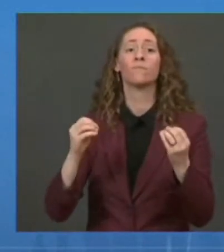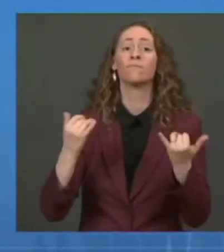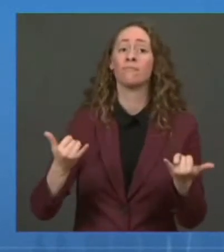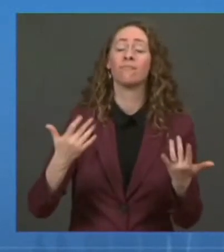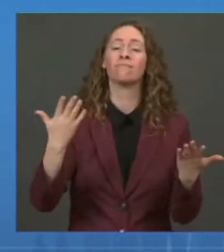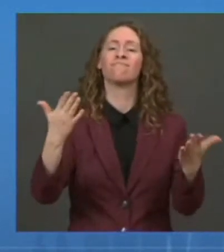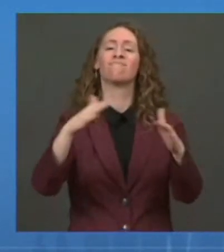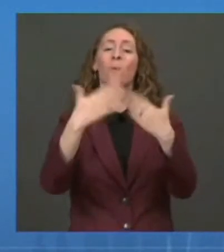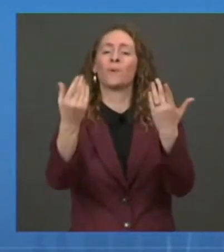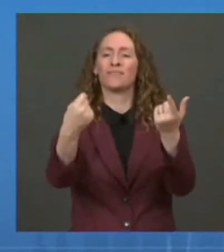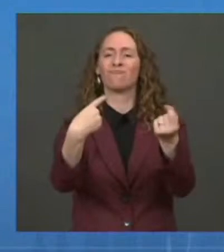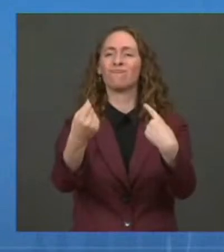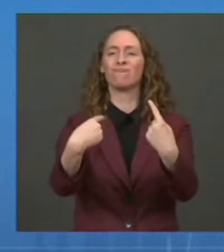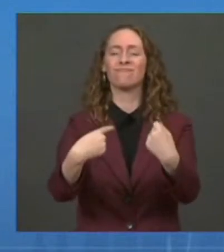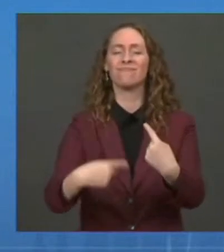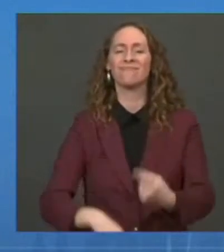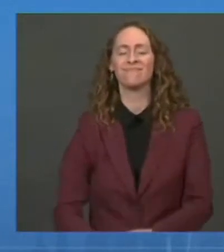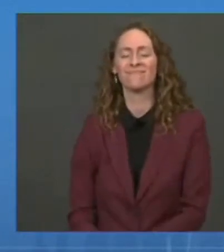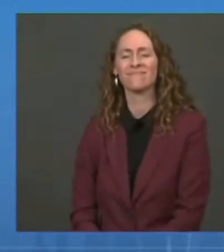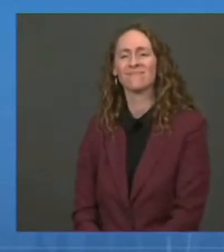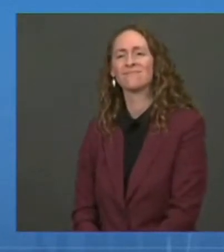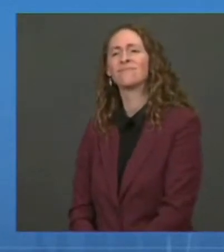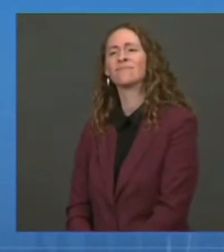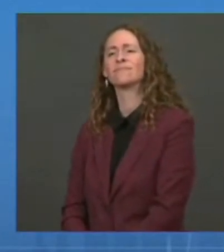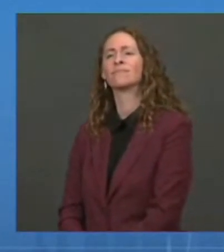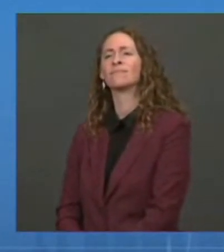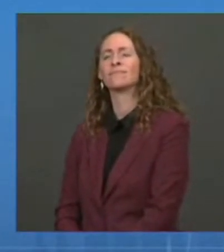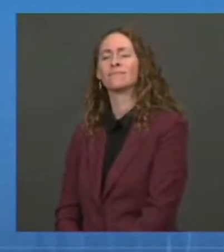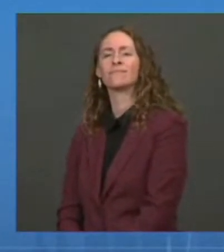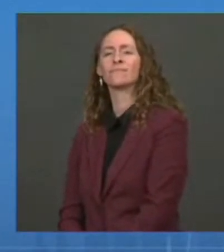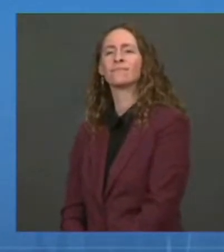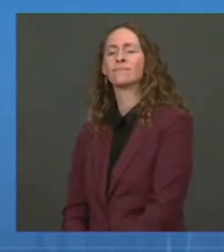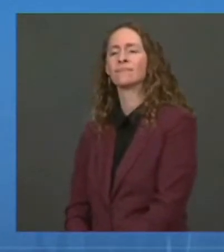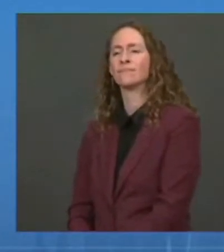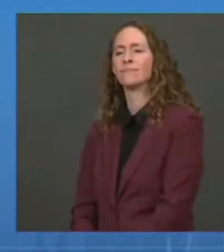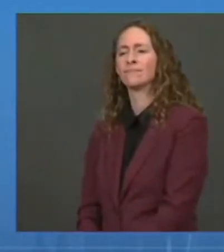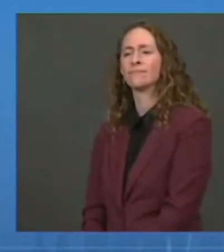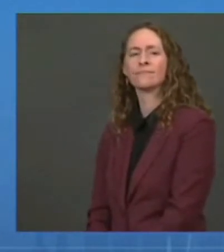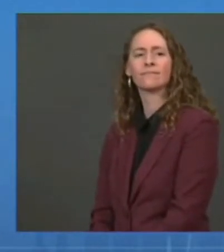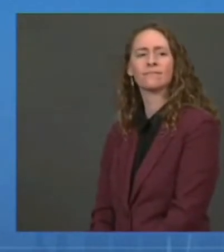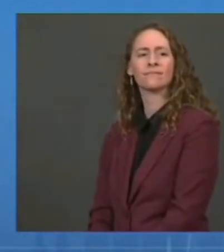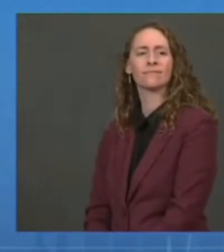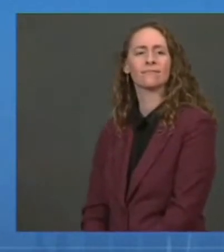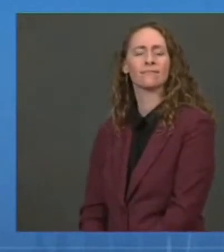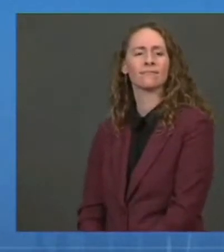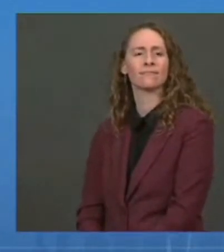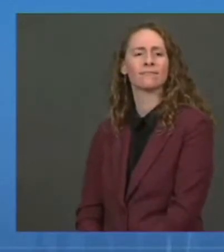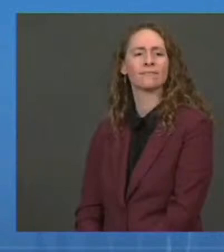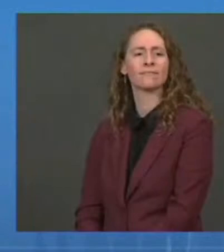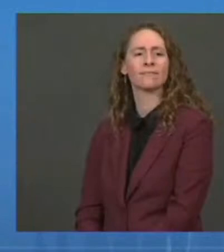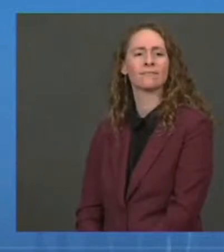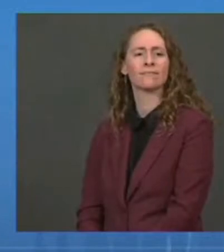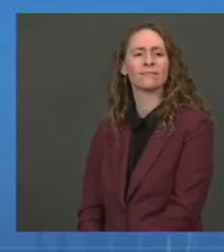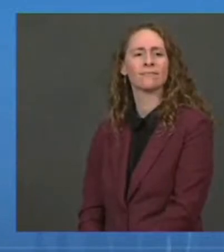GLOBAL VACCINATION EFFORT.